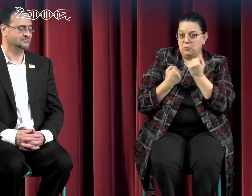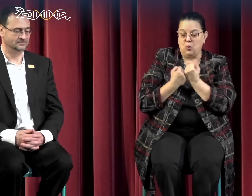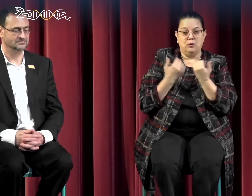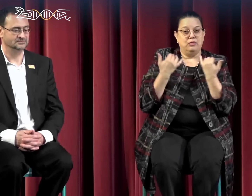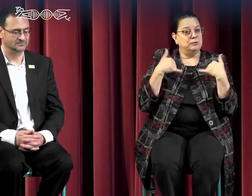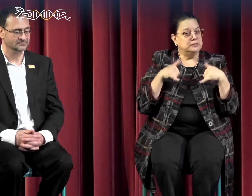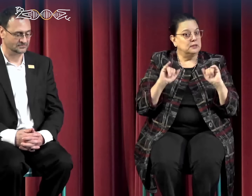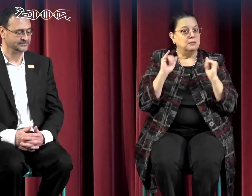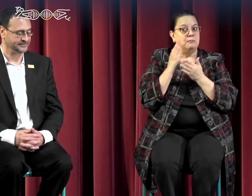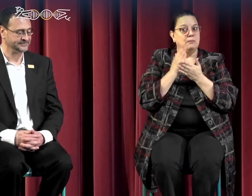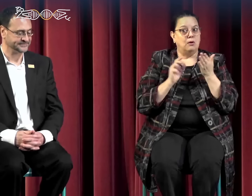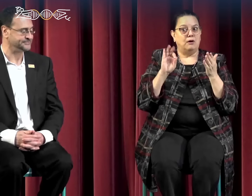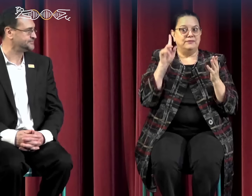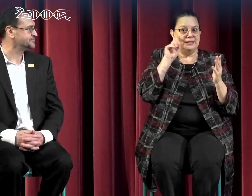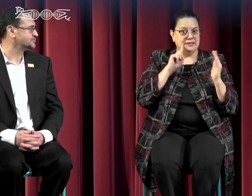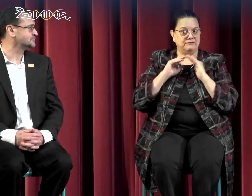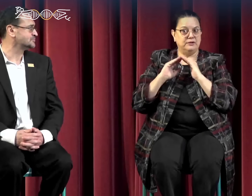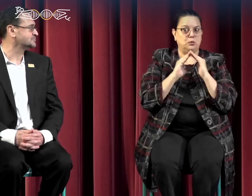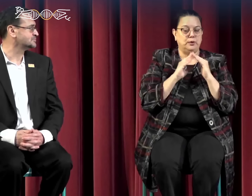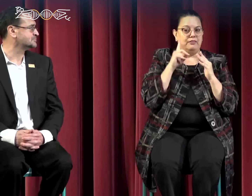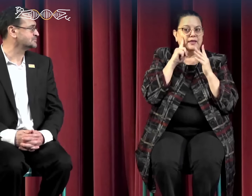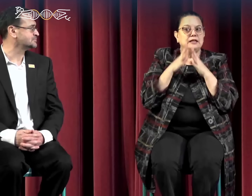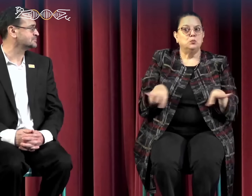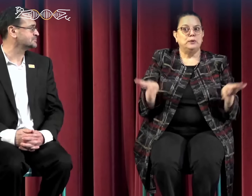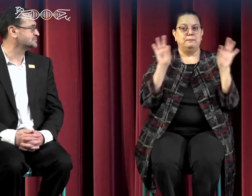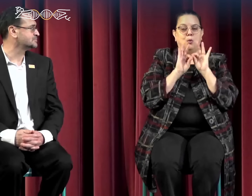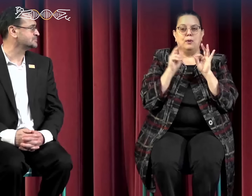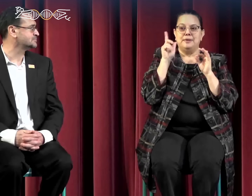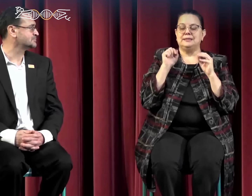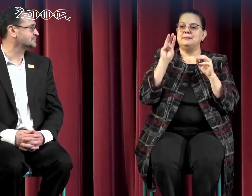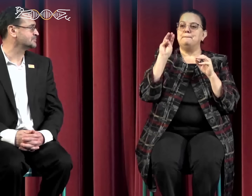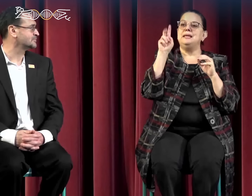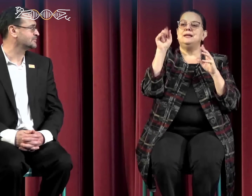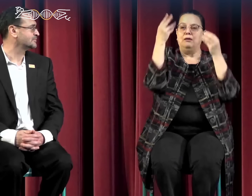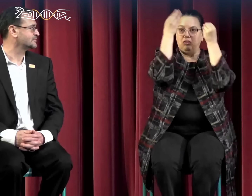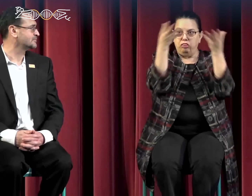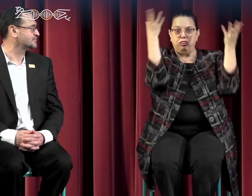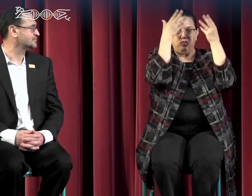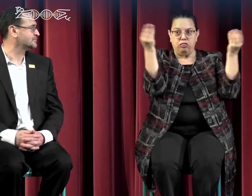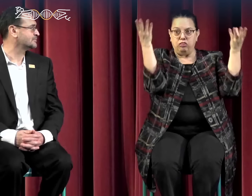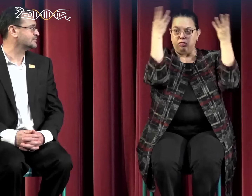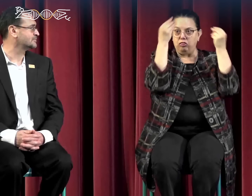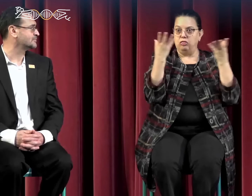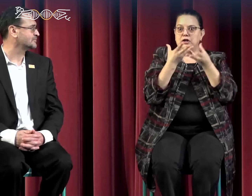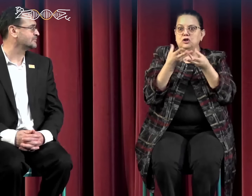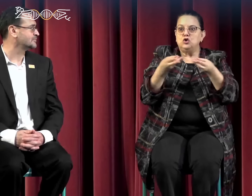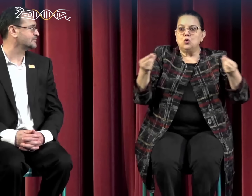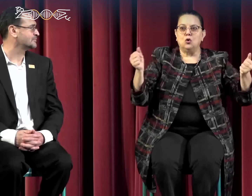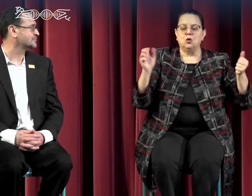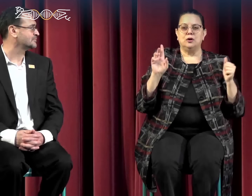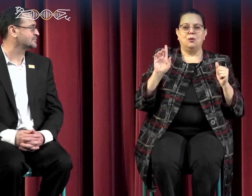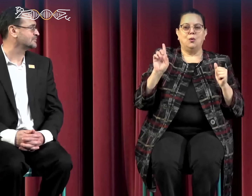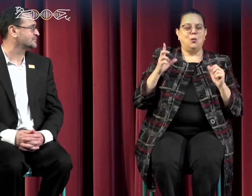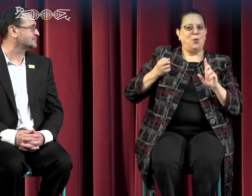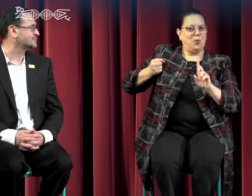and social support. And that cycle social support is critical for them. This is not a cure.